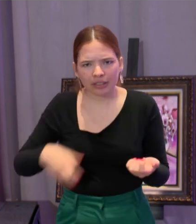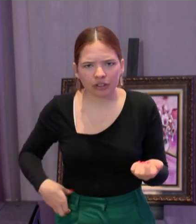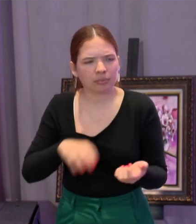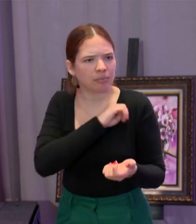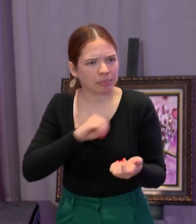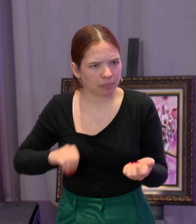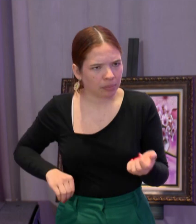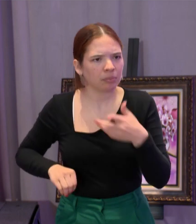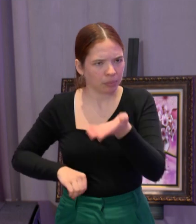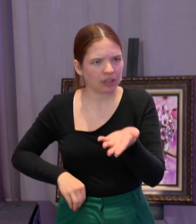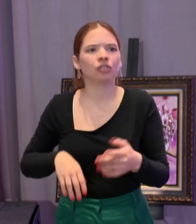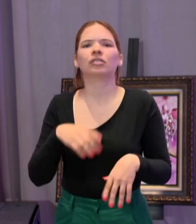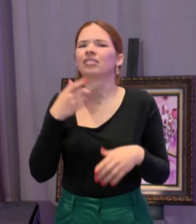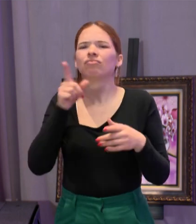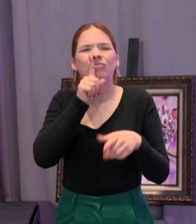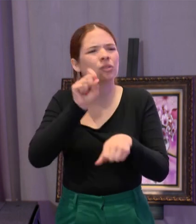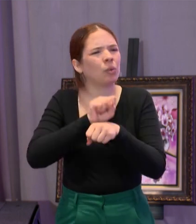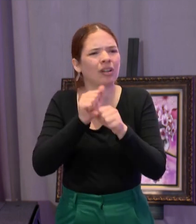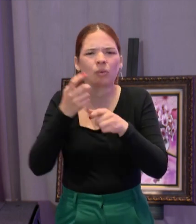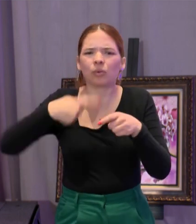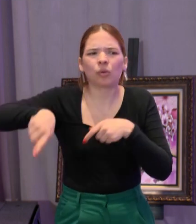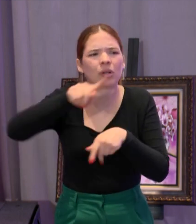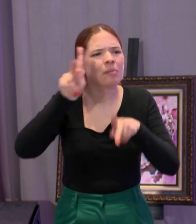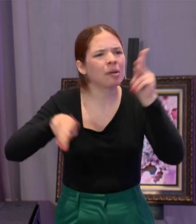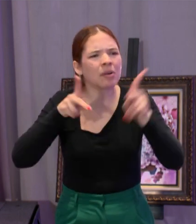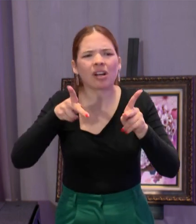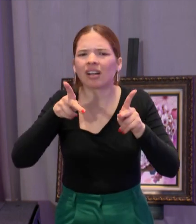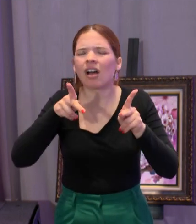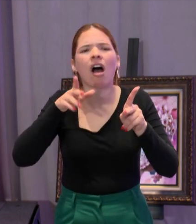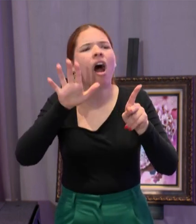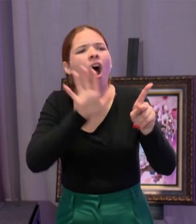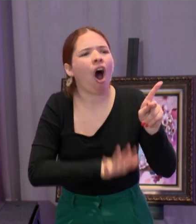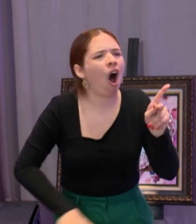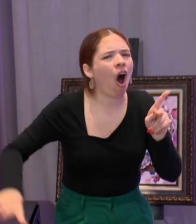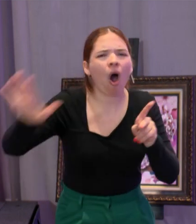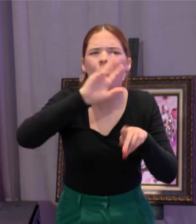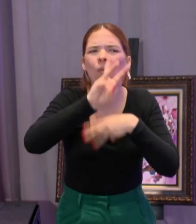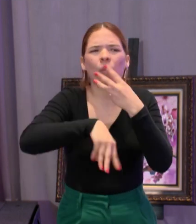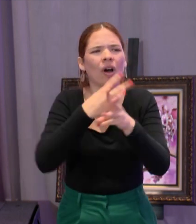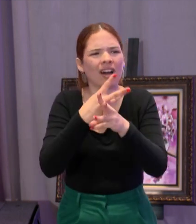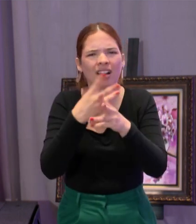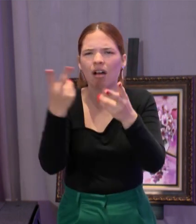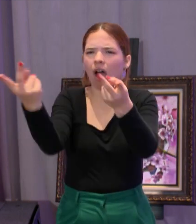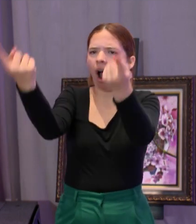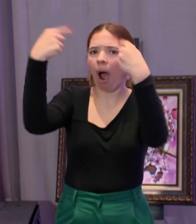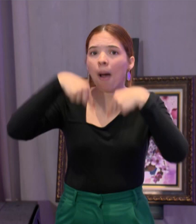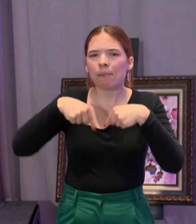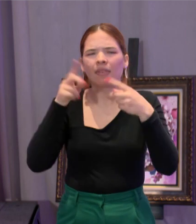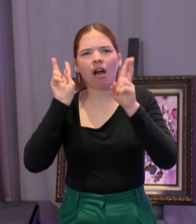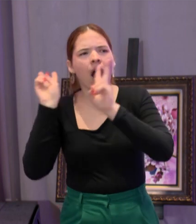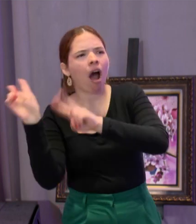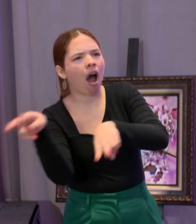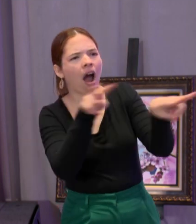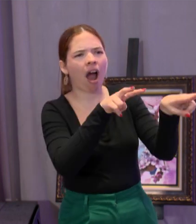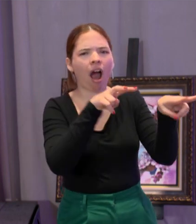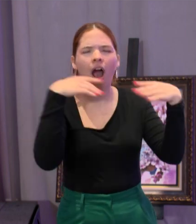WELCOMING PEOPLE FROM ALL OVER THE WORLD WHO COME HERE, TO OUR NATION'S CAPITAL, TO WITNESS THE